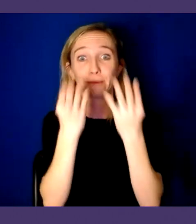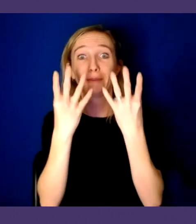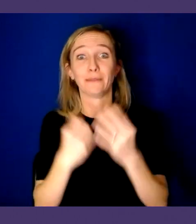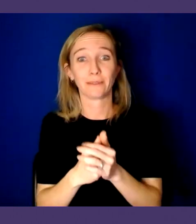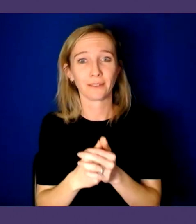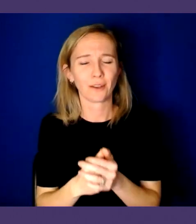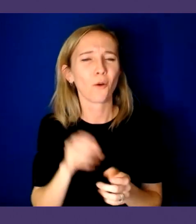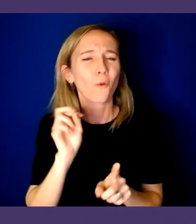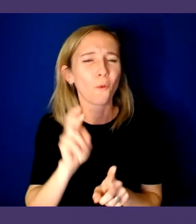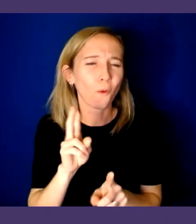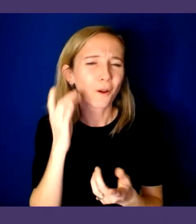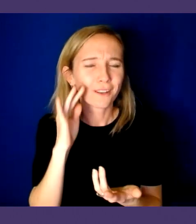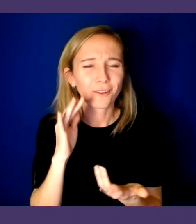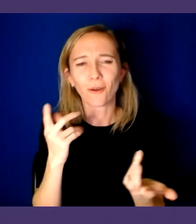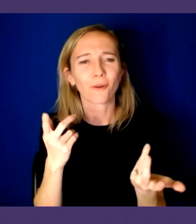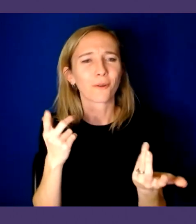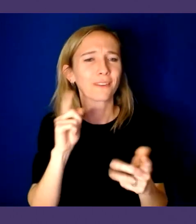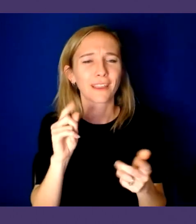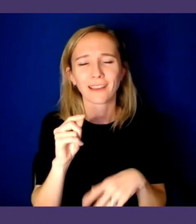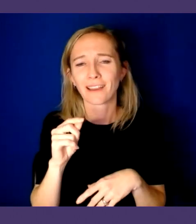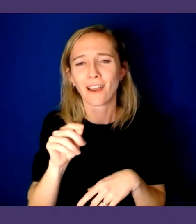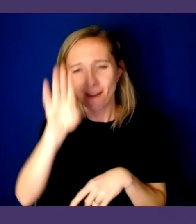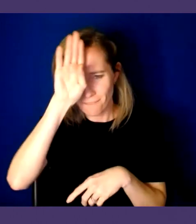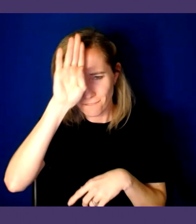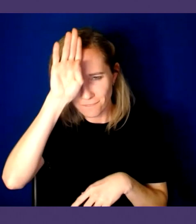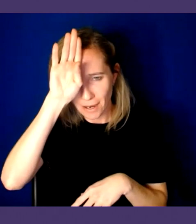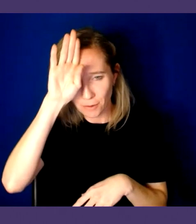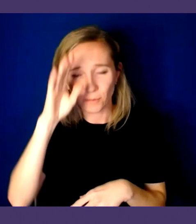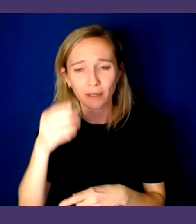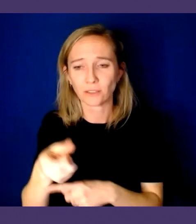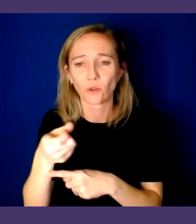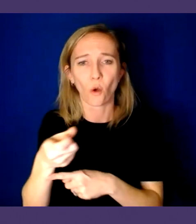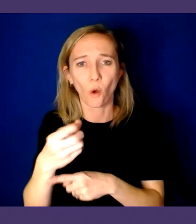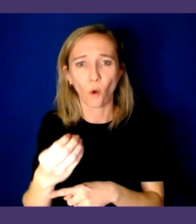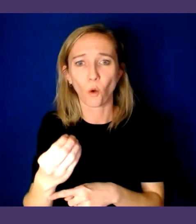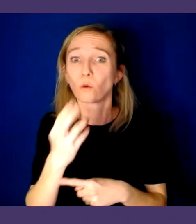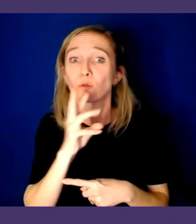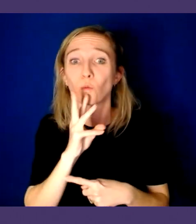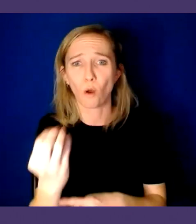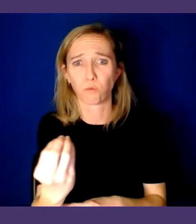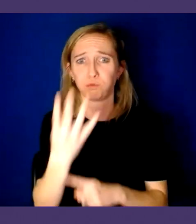whatever metaphor you want to use. Don't... I said this at a conference once,